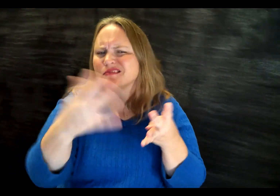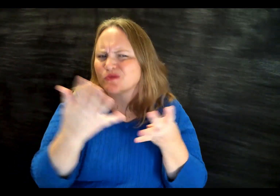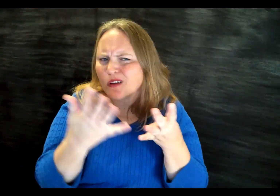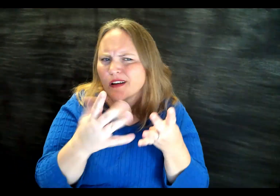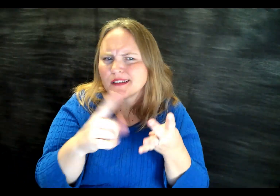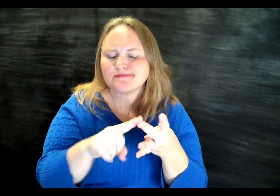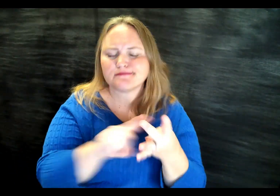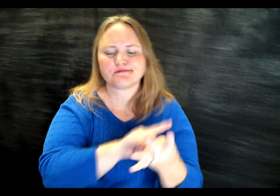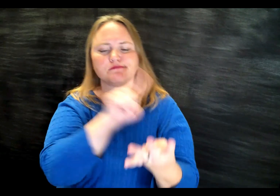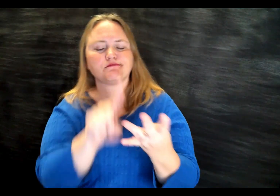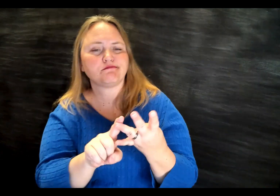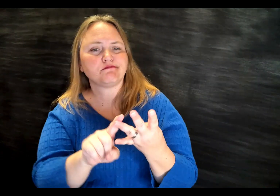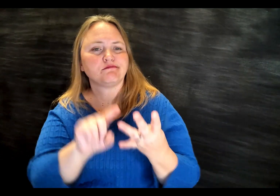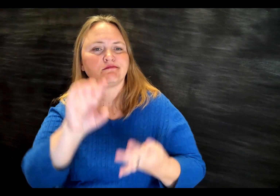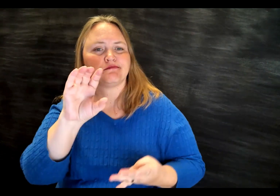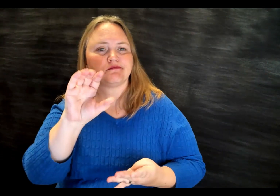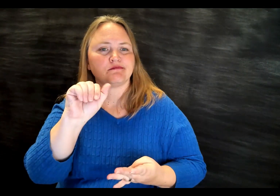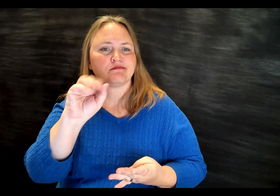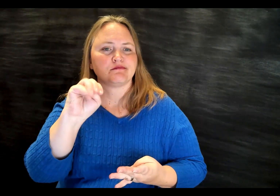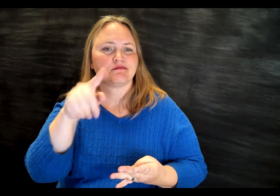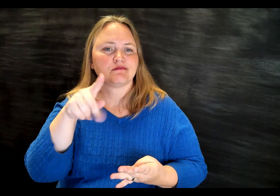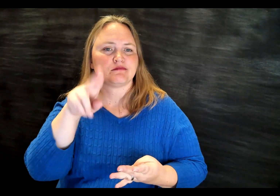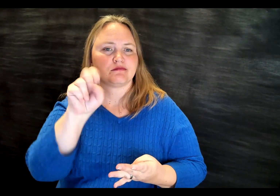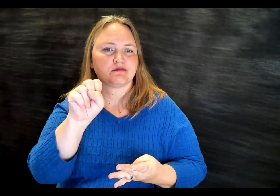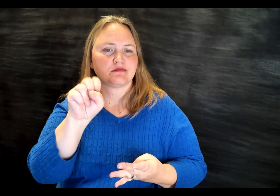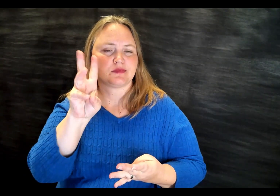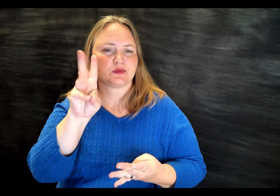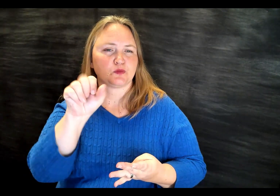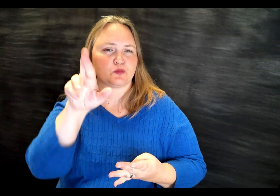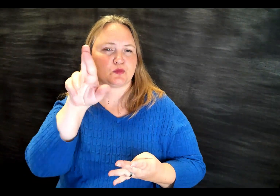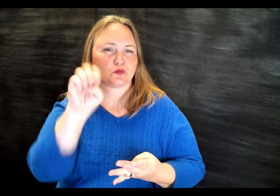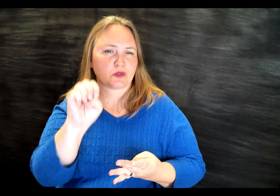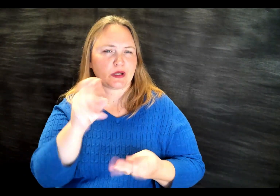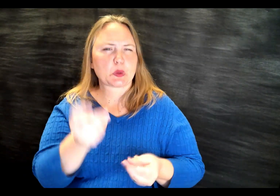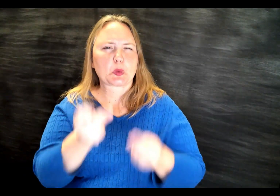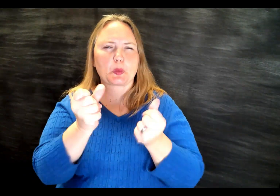How I use Campuswire for quick communication with students,